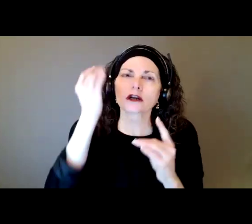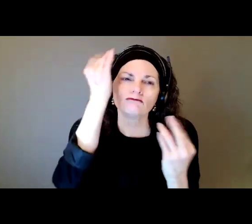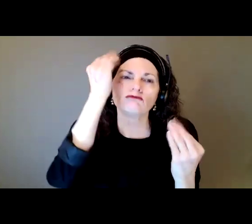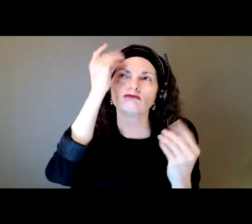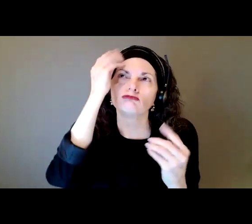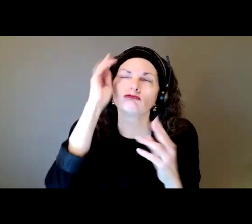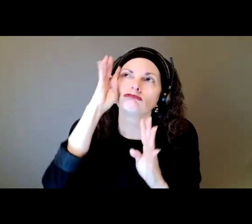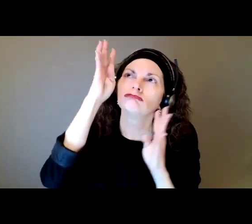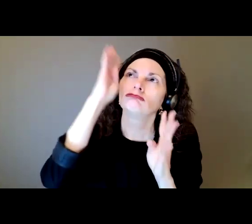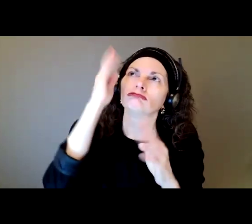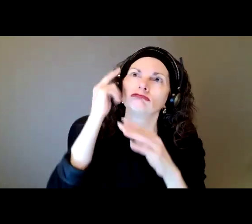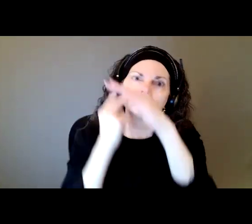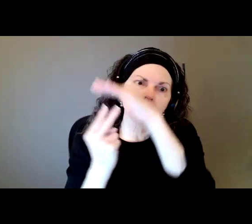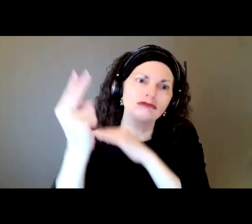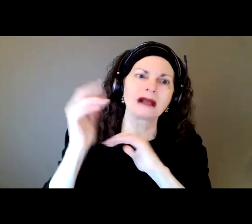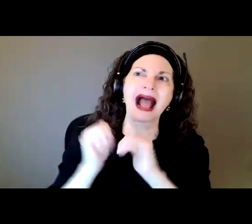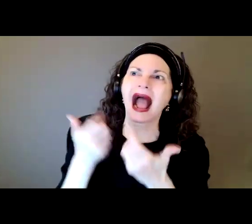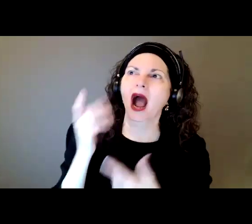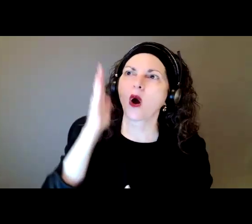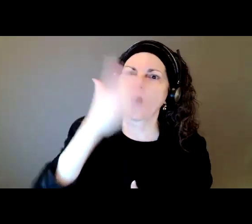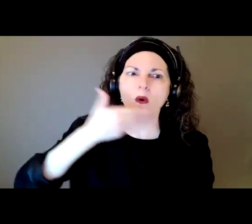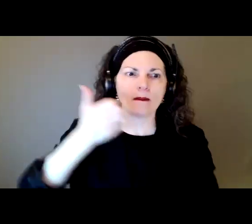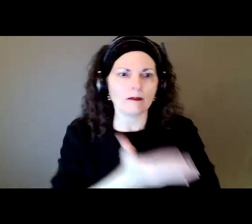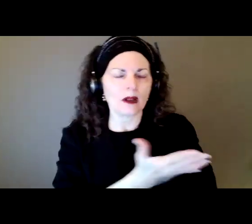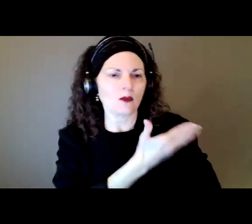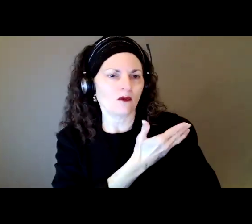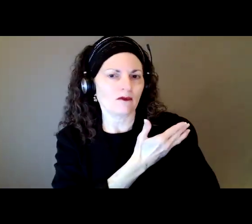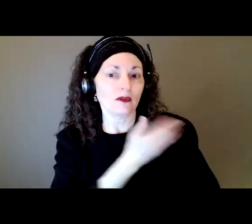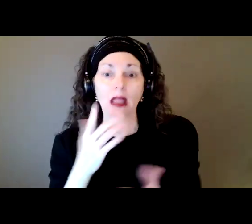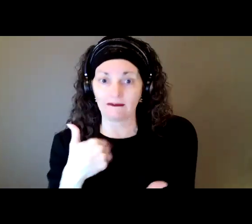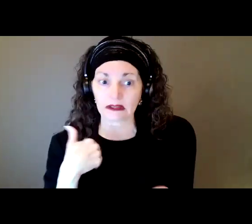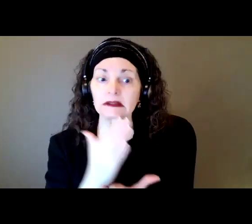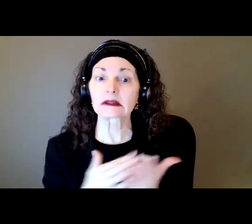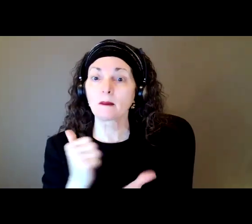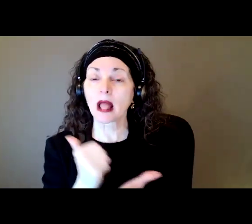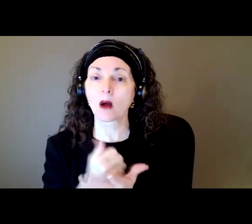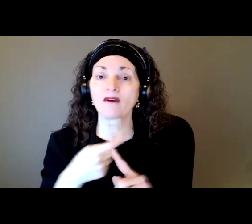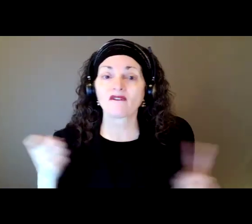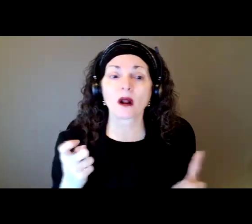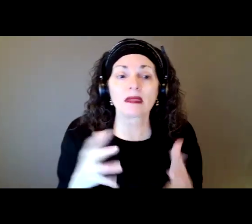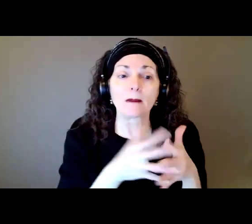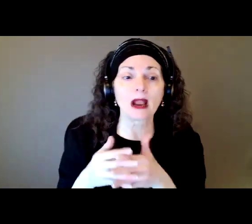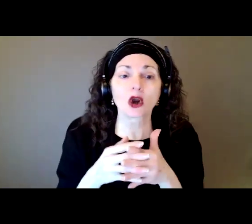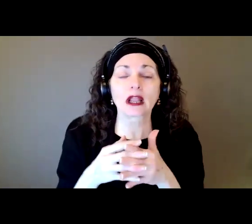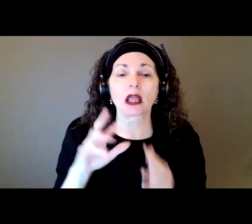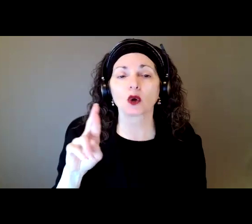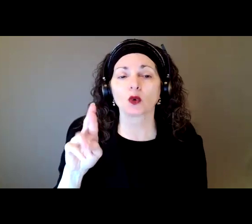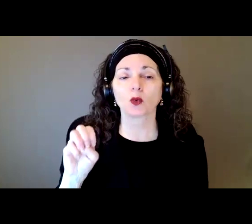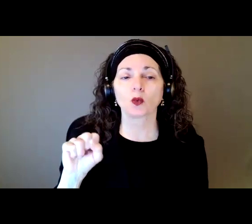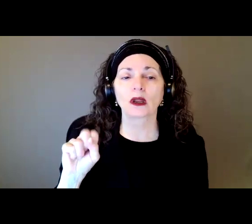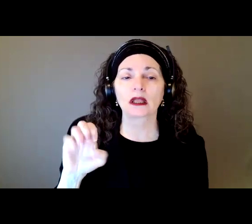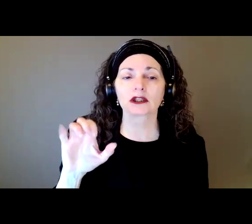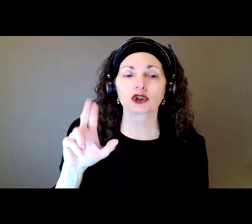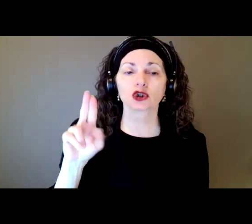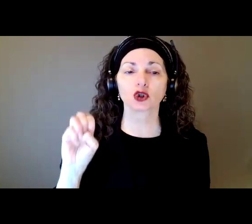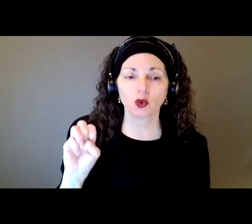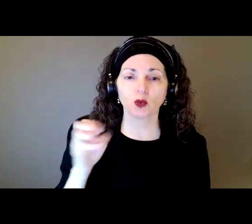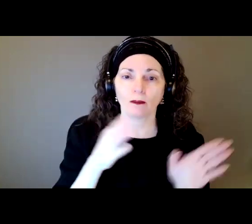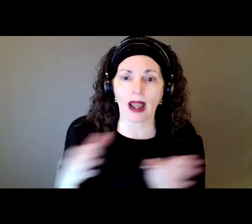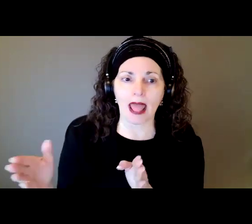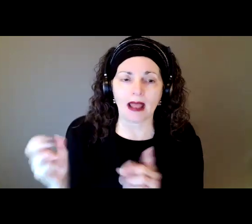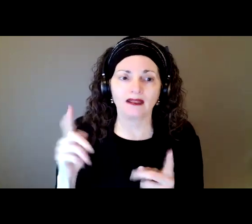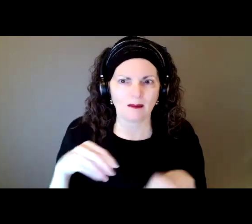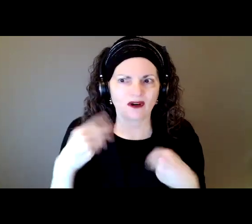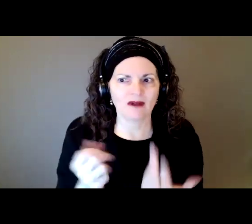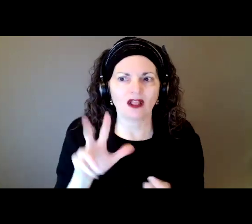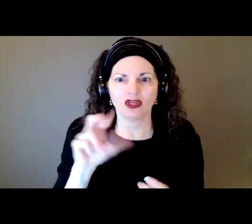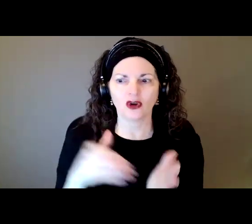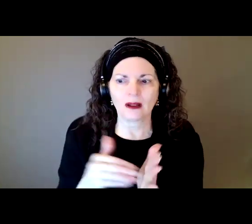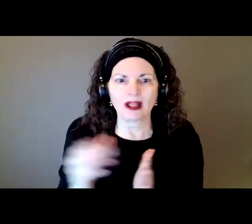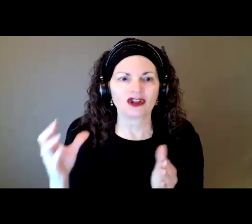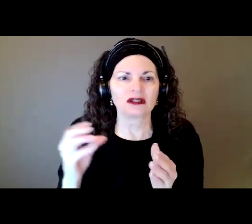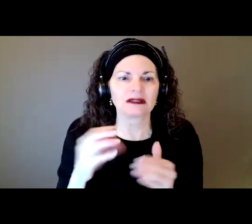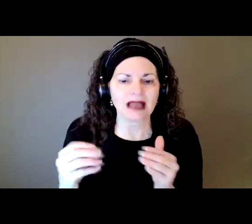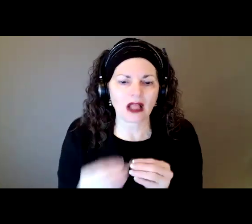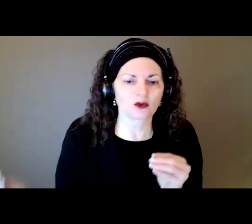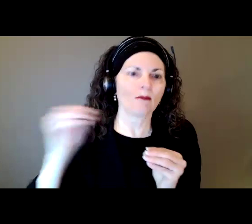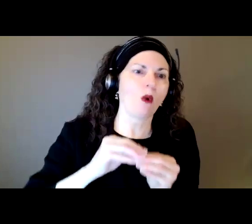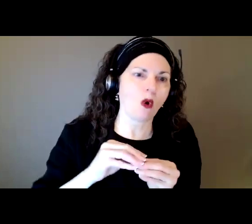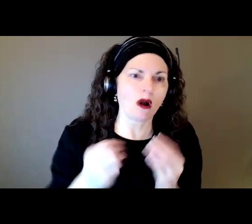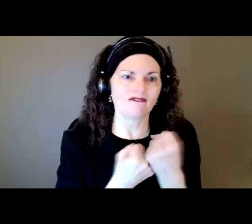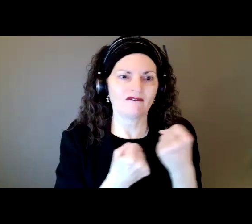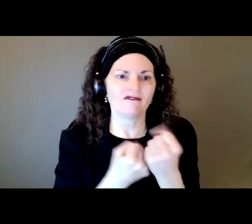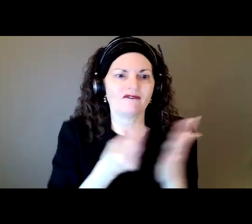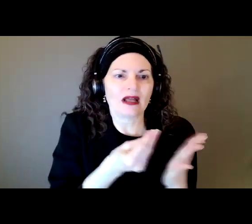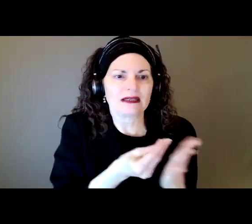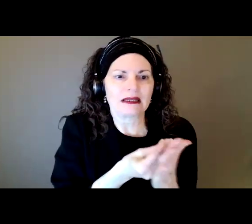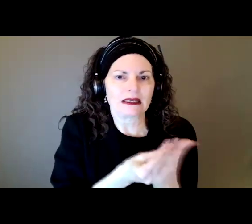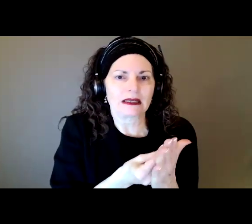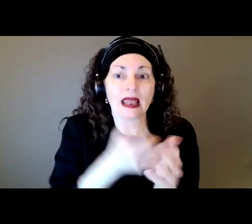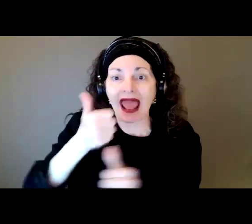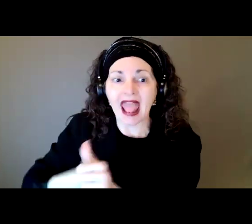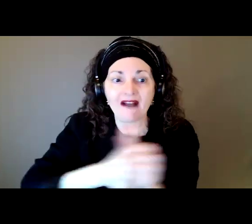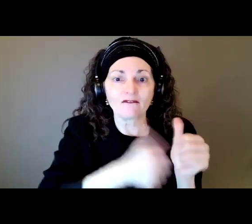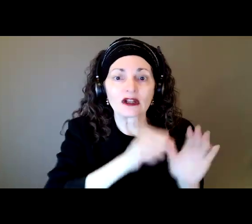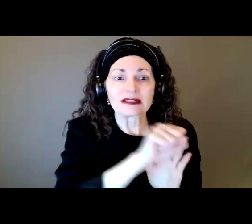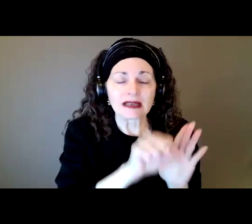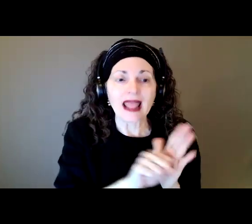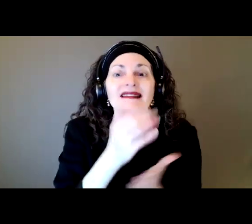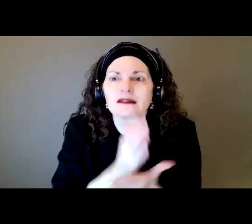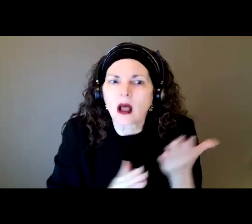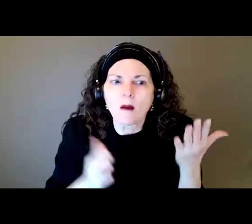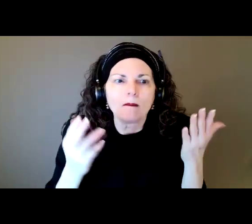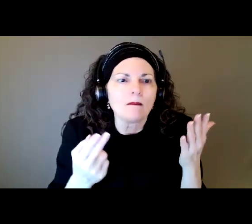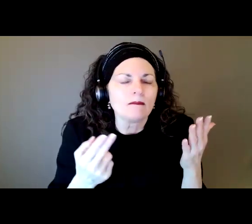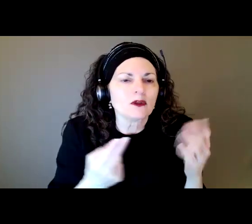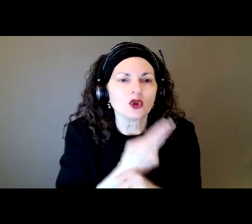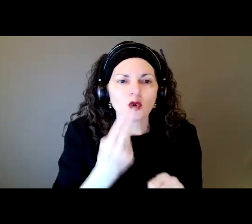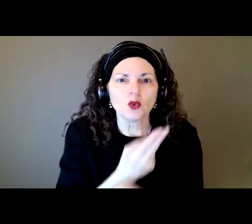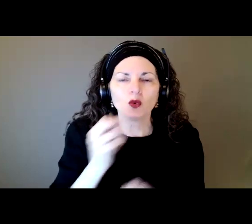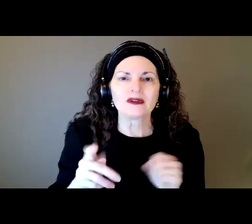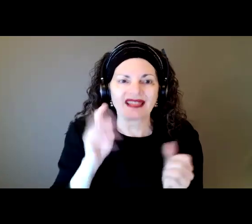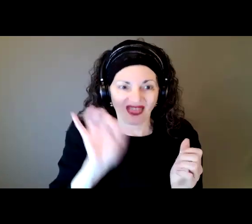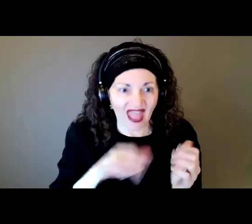There has been some help, especially from the American Rescue Plan, which has provided $37 billion in additional funding for home and community-based services, and every single state has used some of their American Rescue Plan funding to address direct care workforce issues.